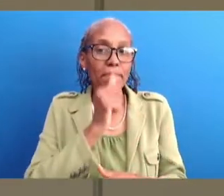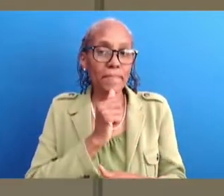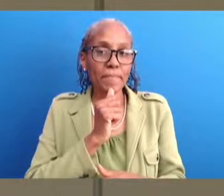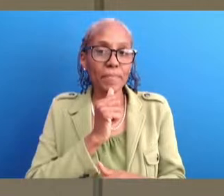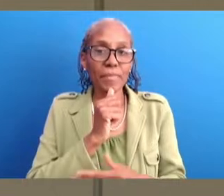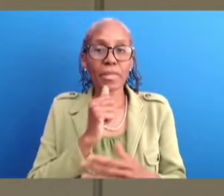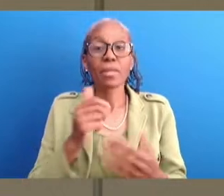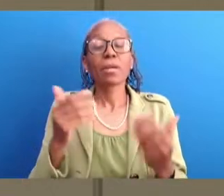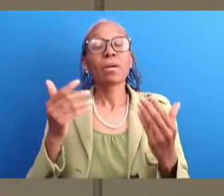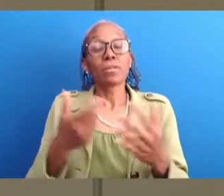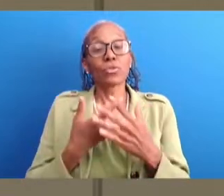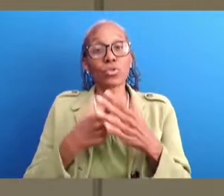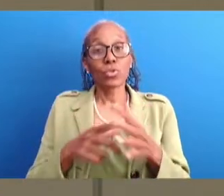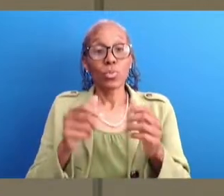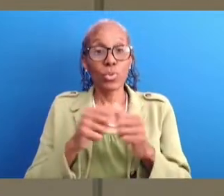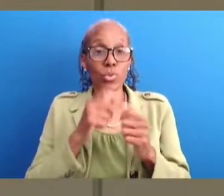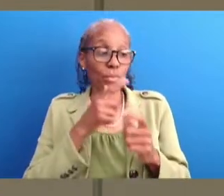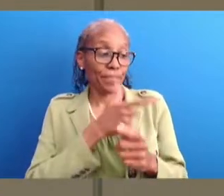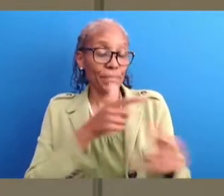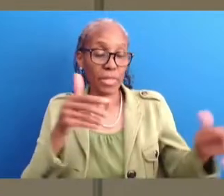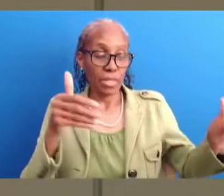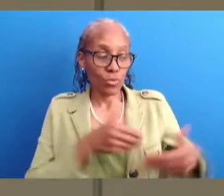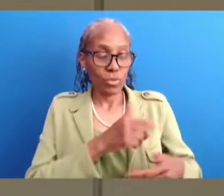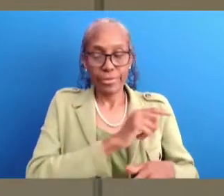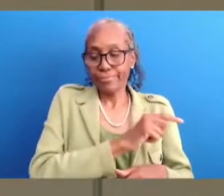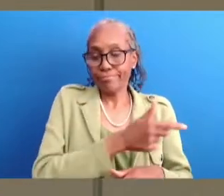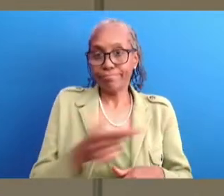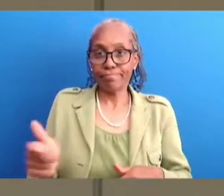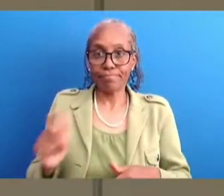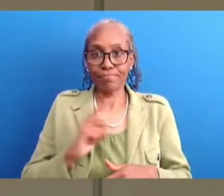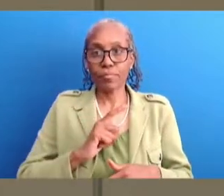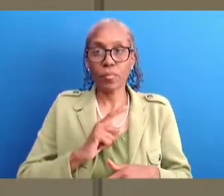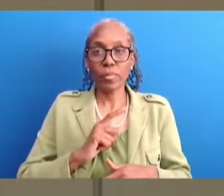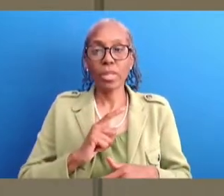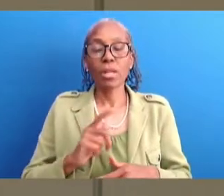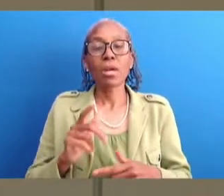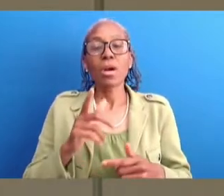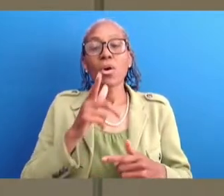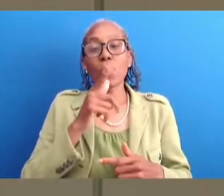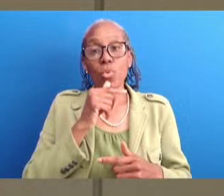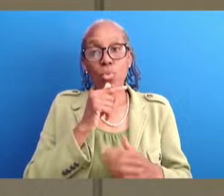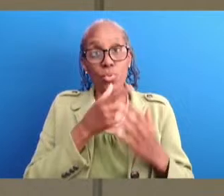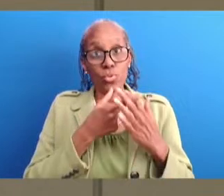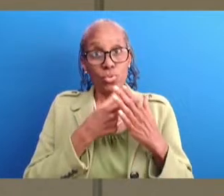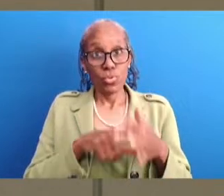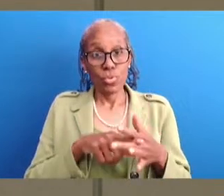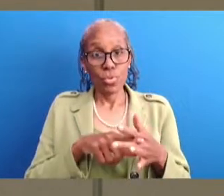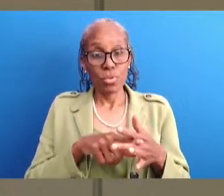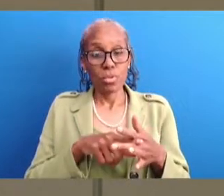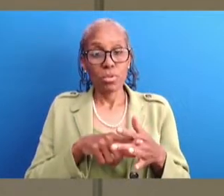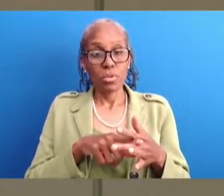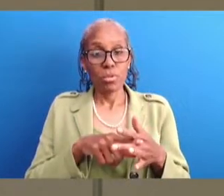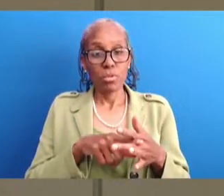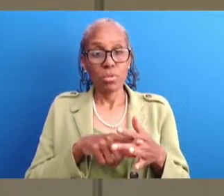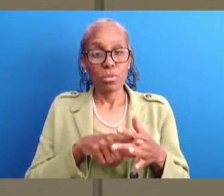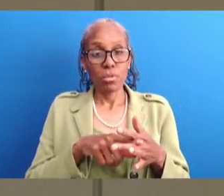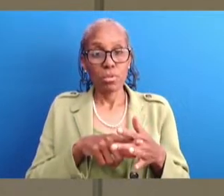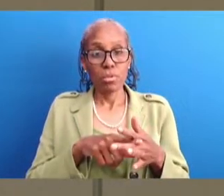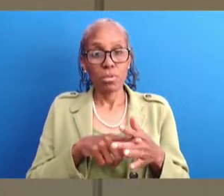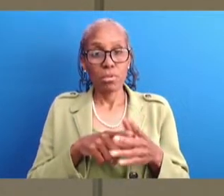AND WE THANK YOU FOR YOUR PATIENCE.